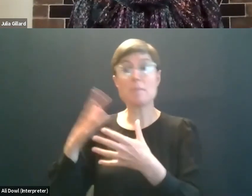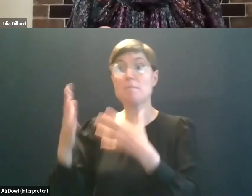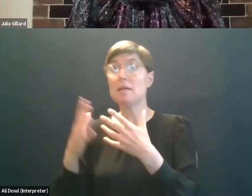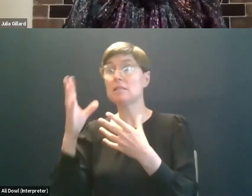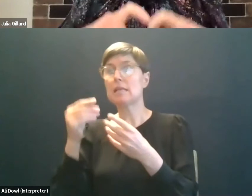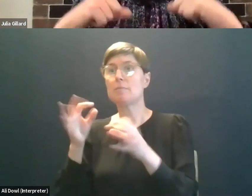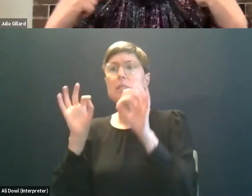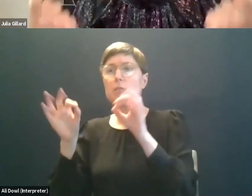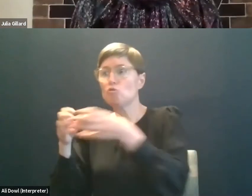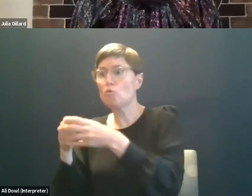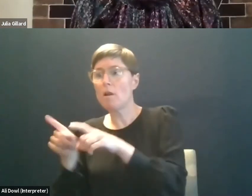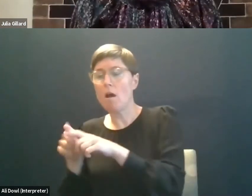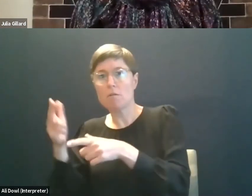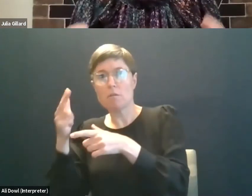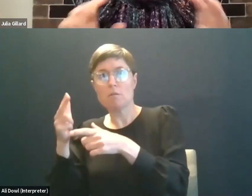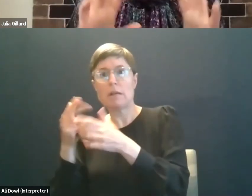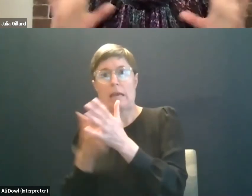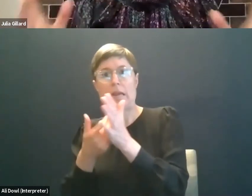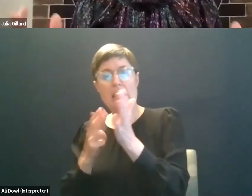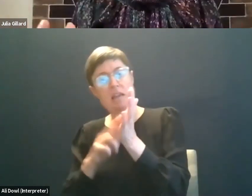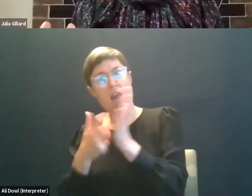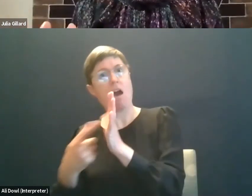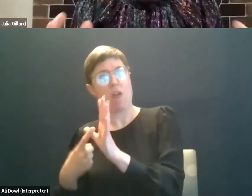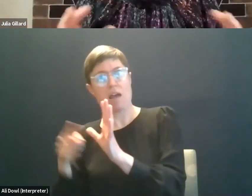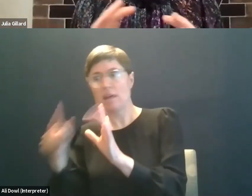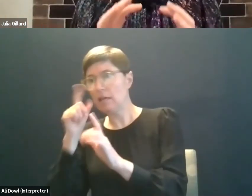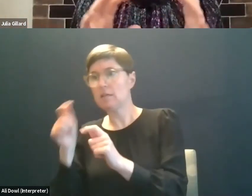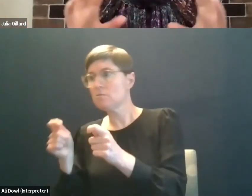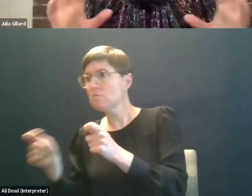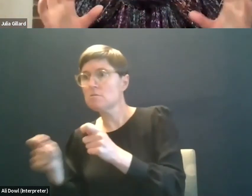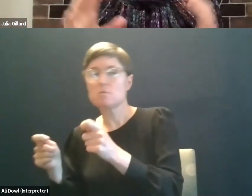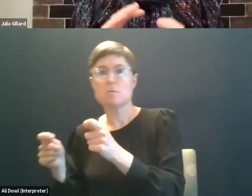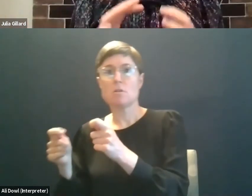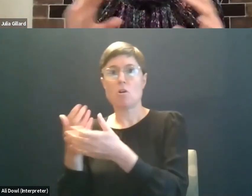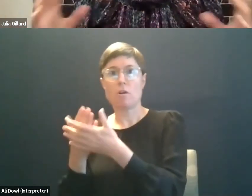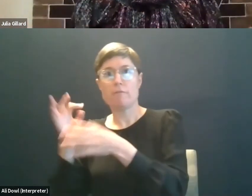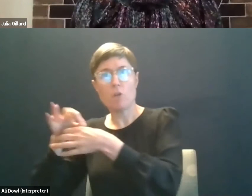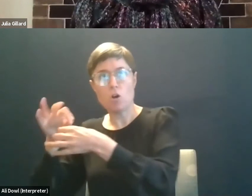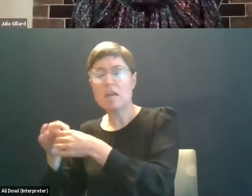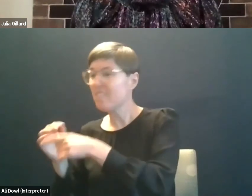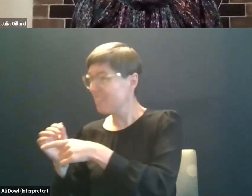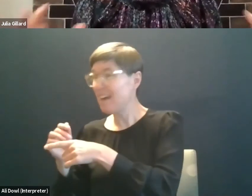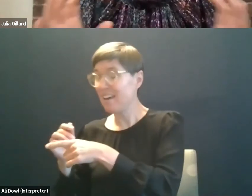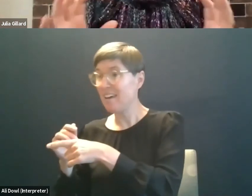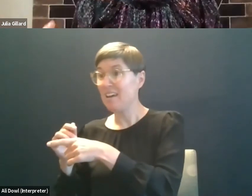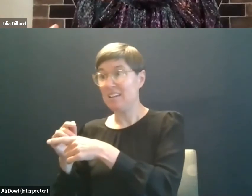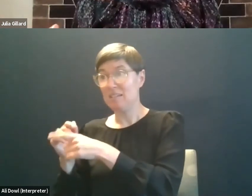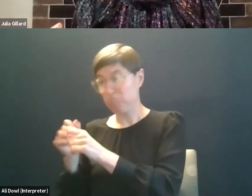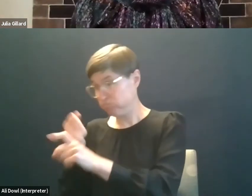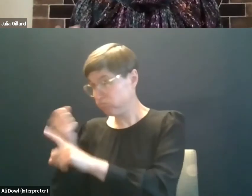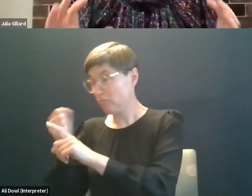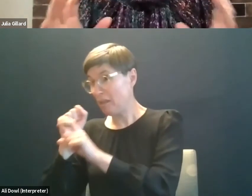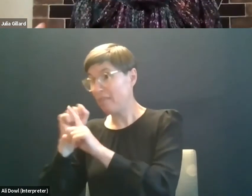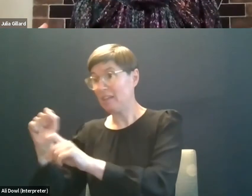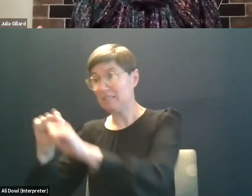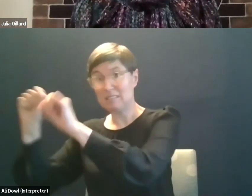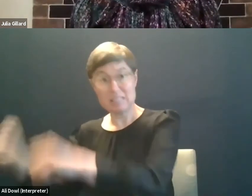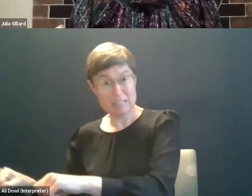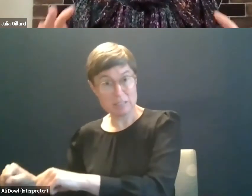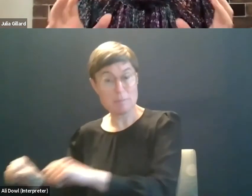policy. Our way tends to mean that our politics coheres around the middle. That is a good